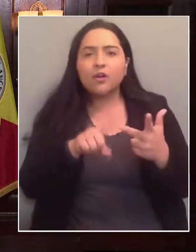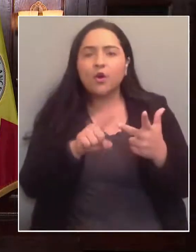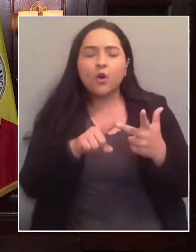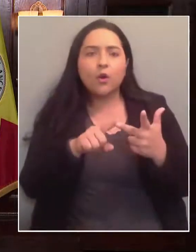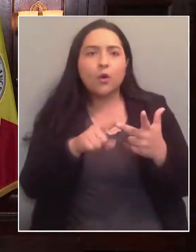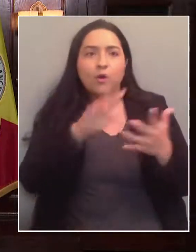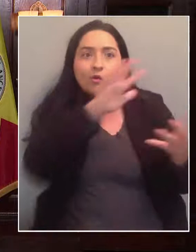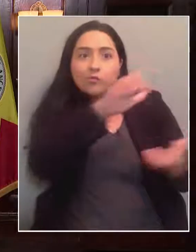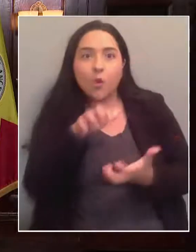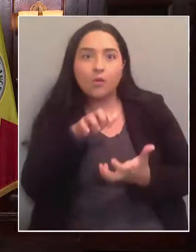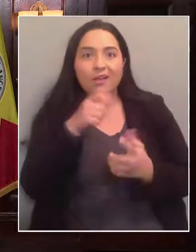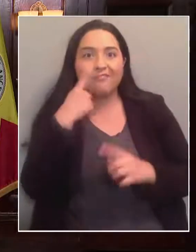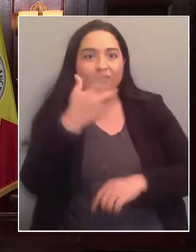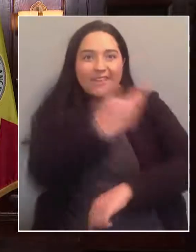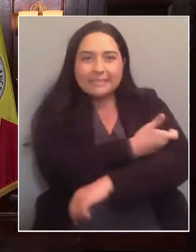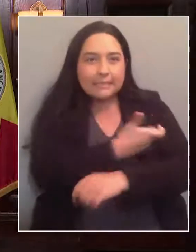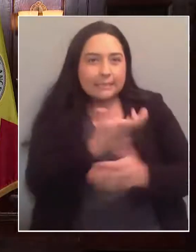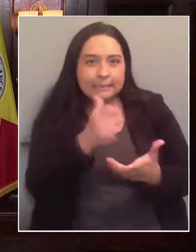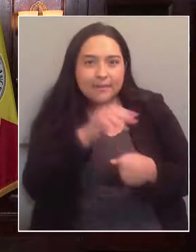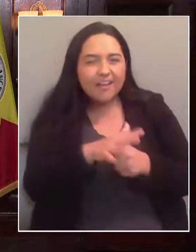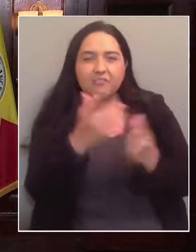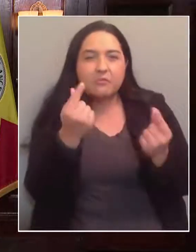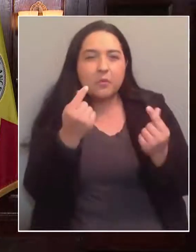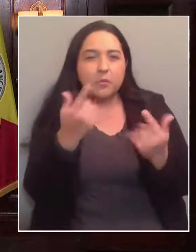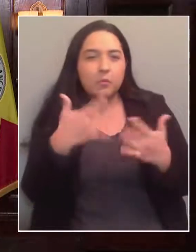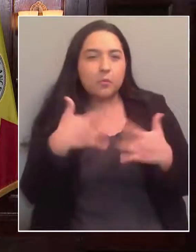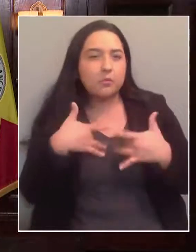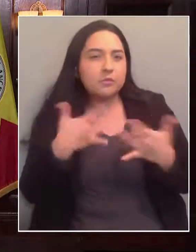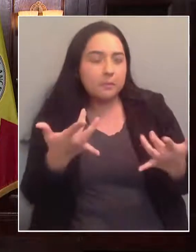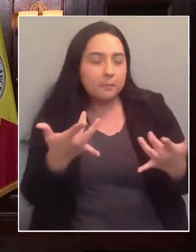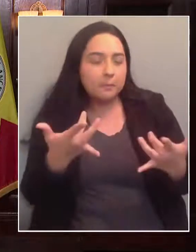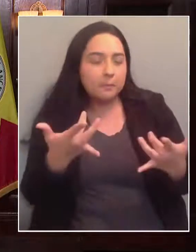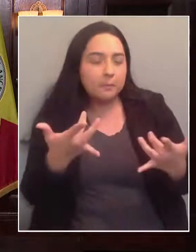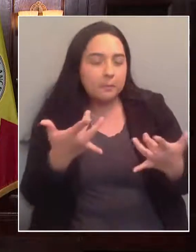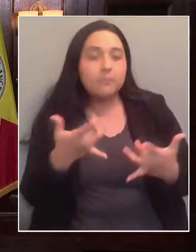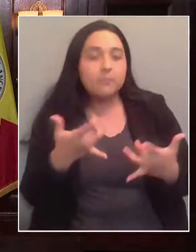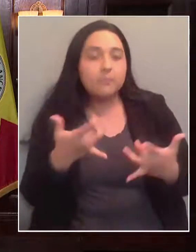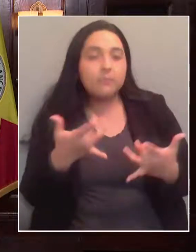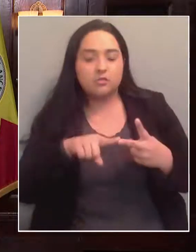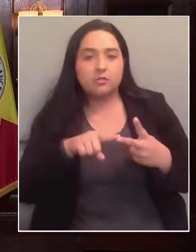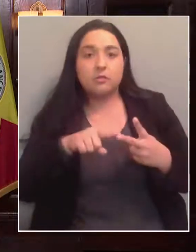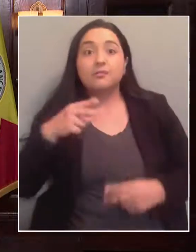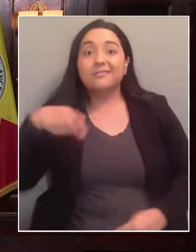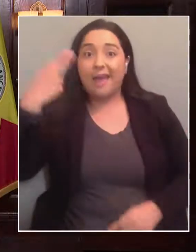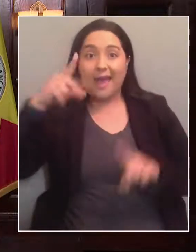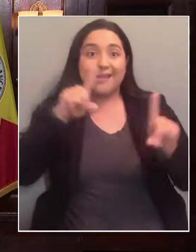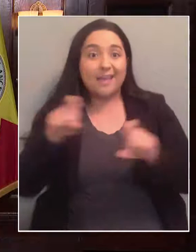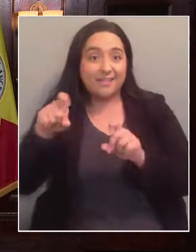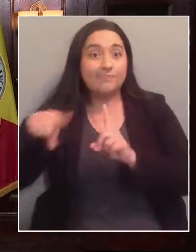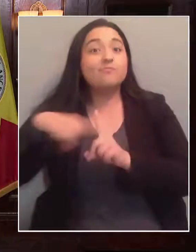DID PLANNING FALL SHORT. SECOND QUESTION, SUCH A HIGH POSITIVITY RATE SAYS THAT A LOT